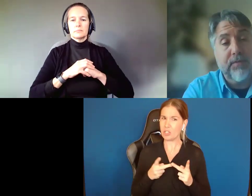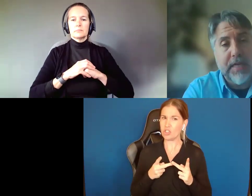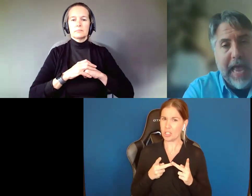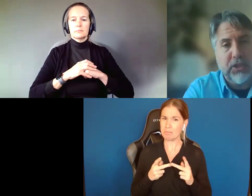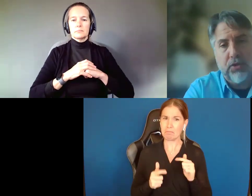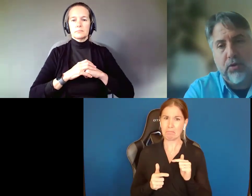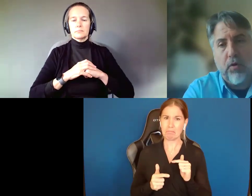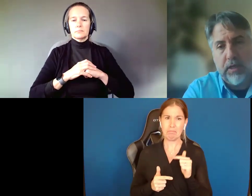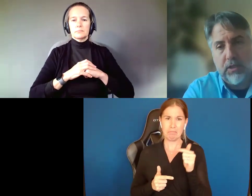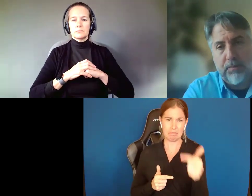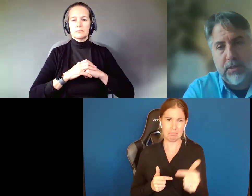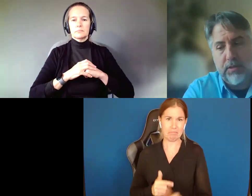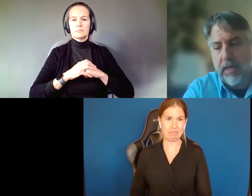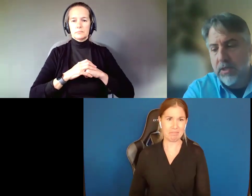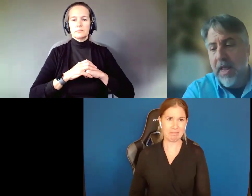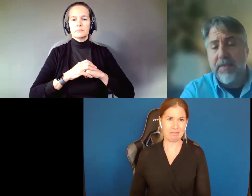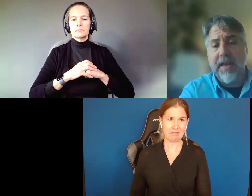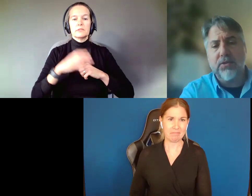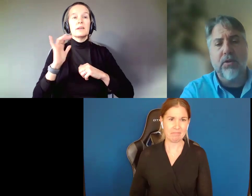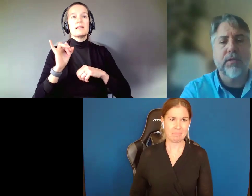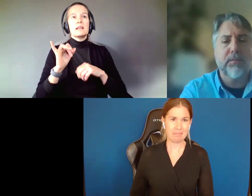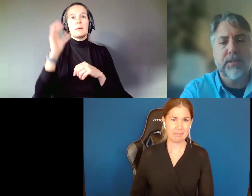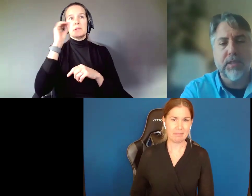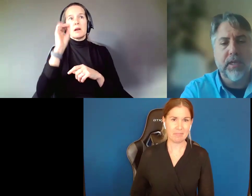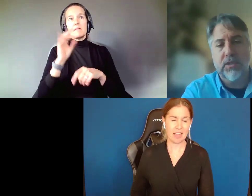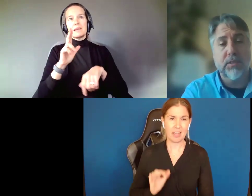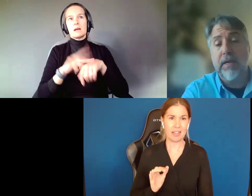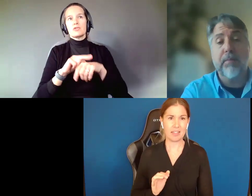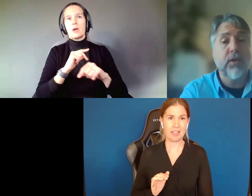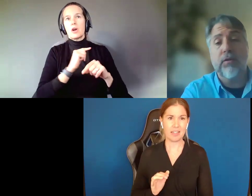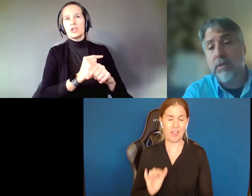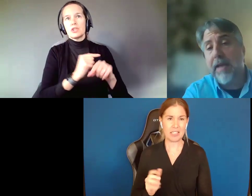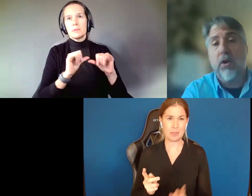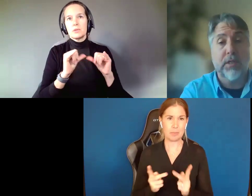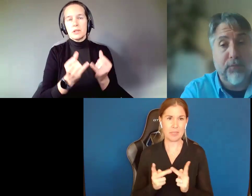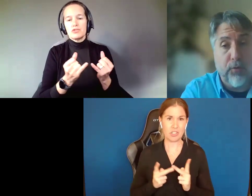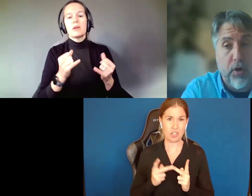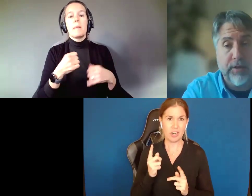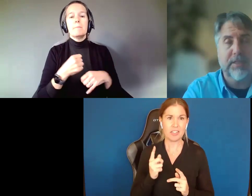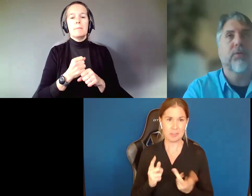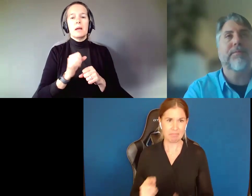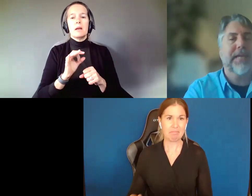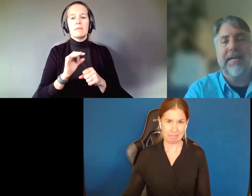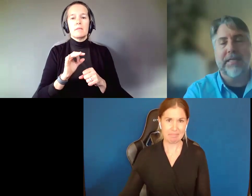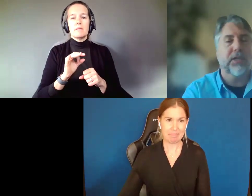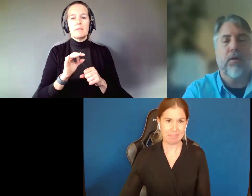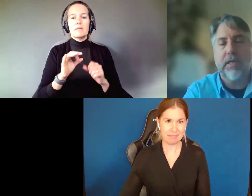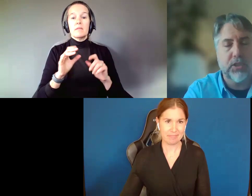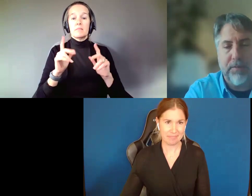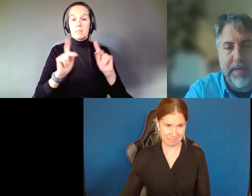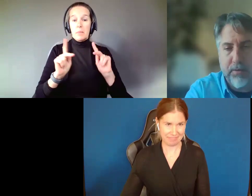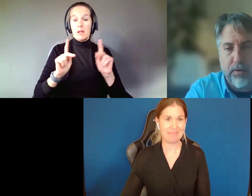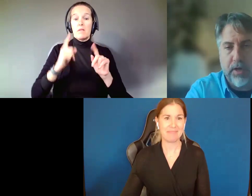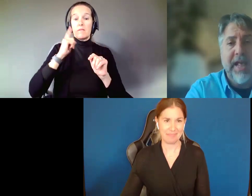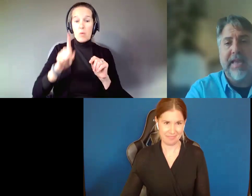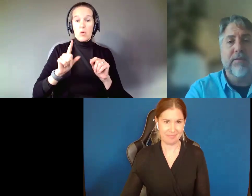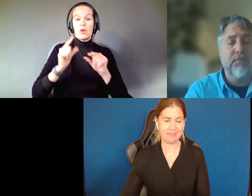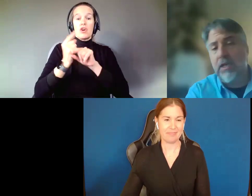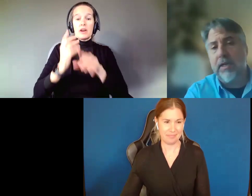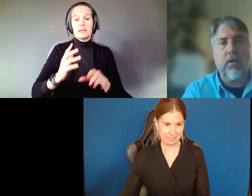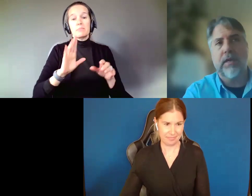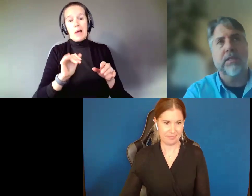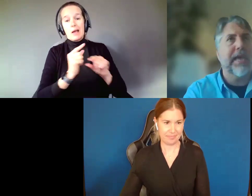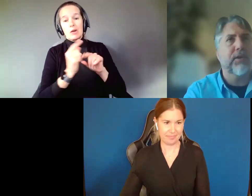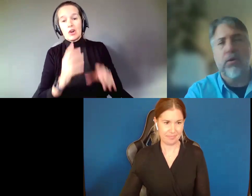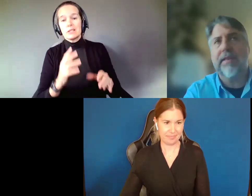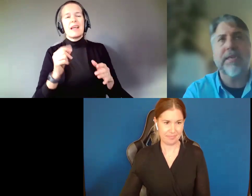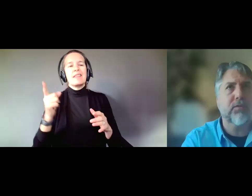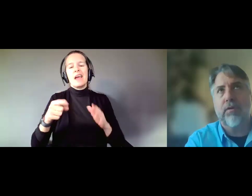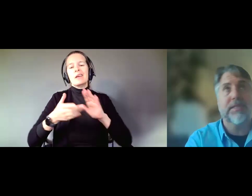of the National Guardianship Association. The National Guardianship Association is made up of guardians, by guardians, for guardians. Their website is guardianship.org.